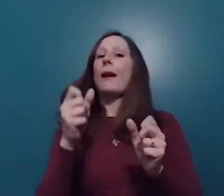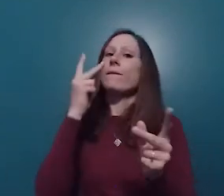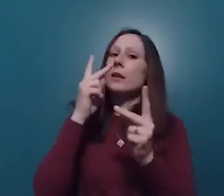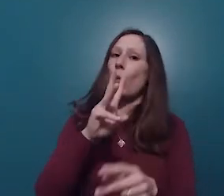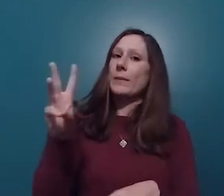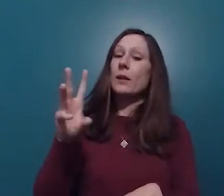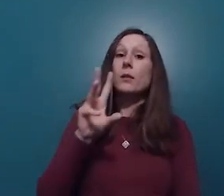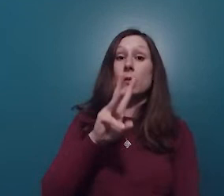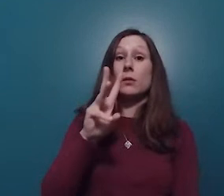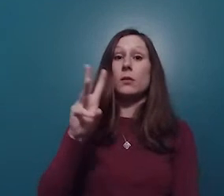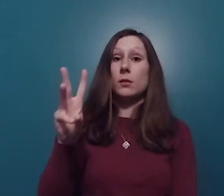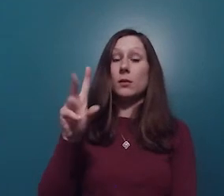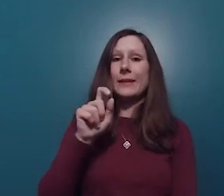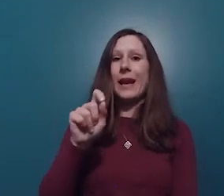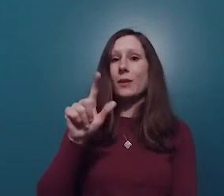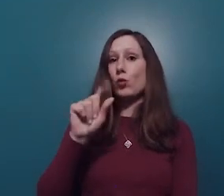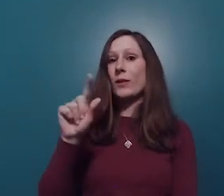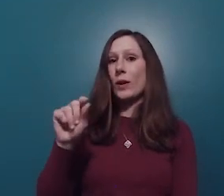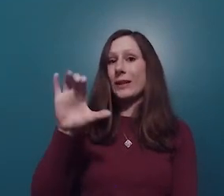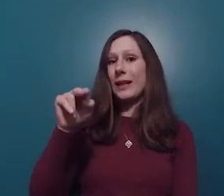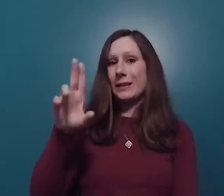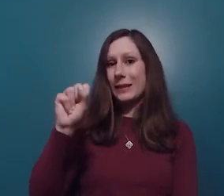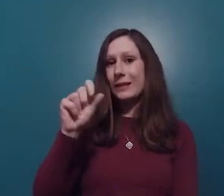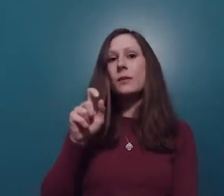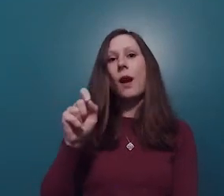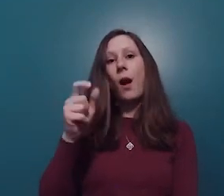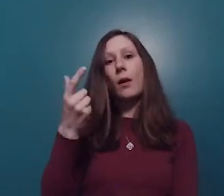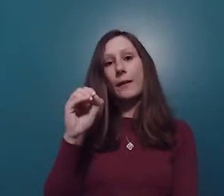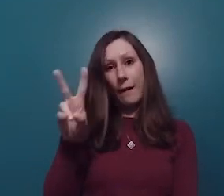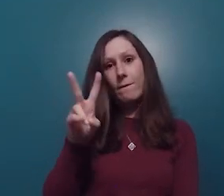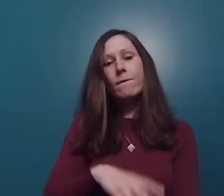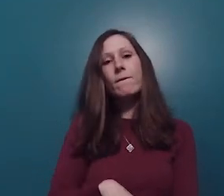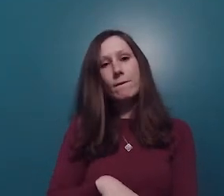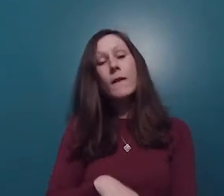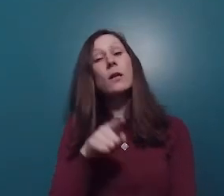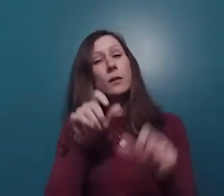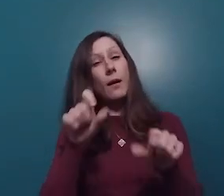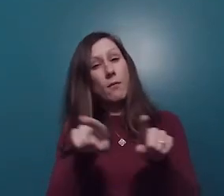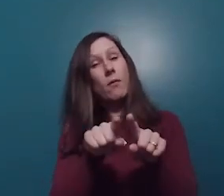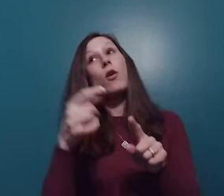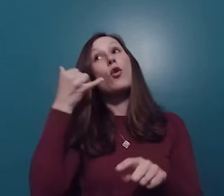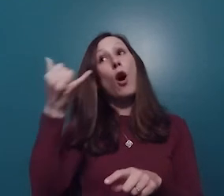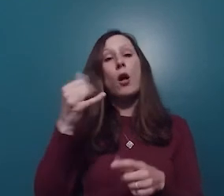to visit the website which is www.2020Census.gov. You